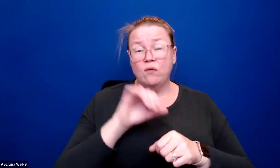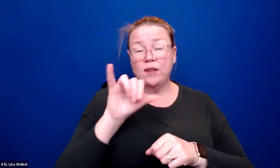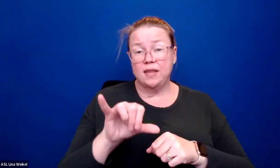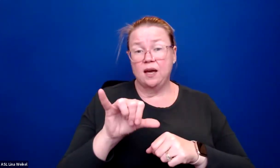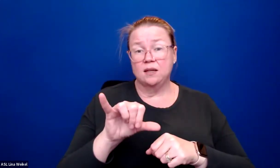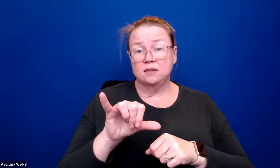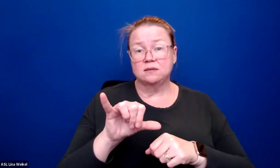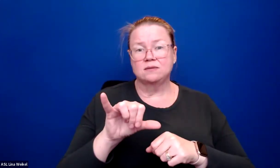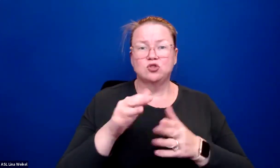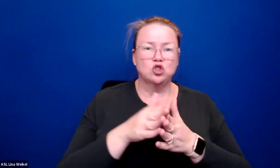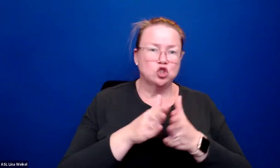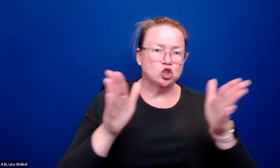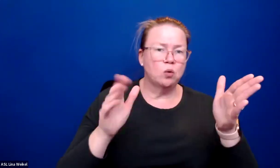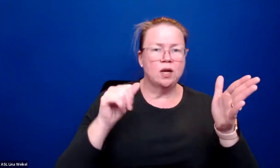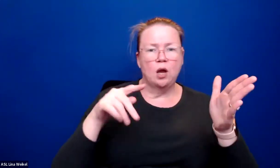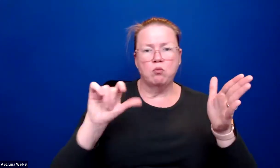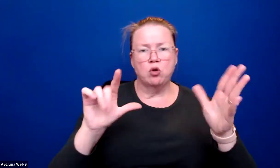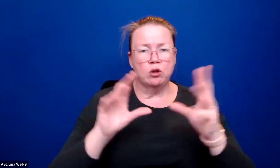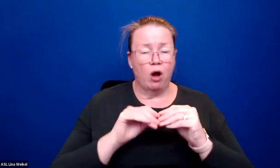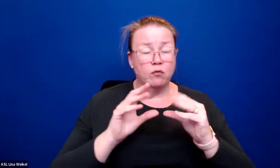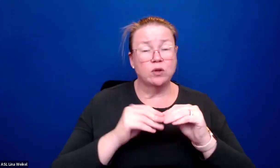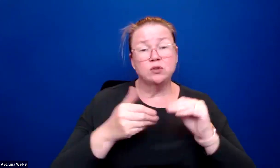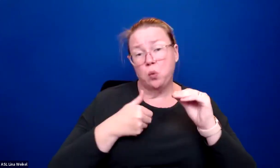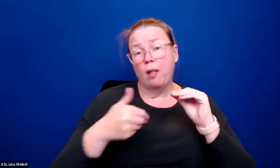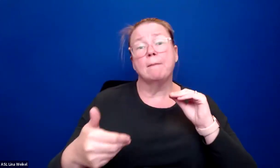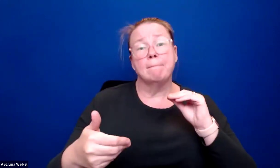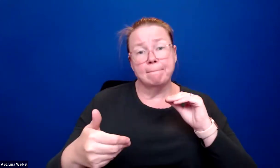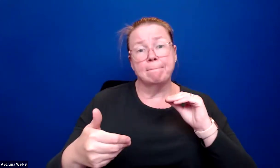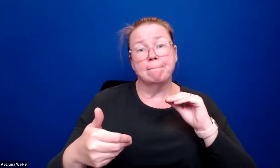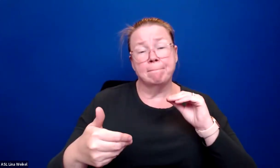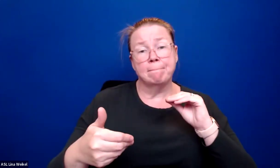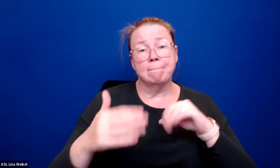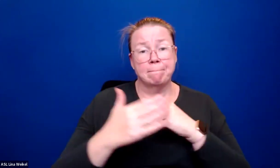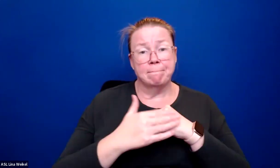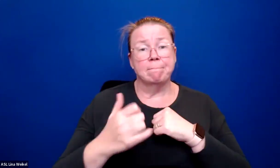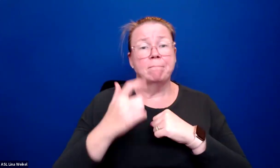Elissa w/ APRIL: the General April conference, and we would welcome a call for workshop proposal on that.